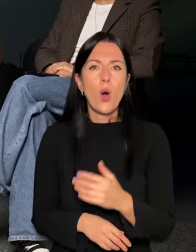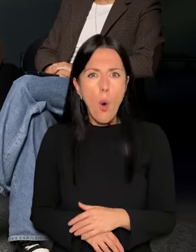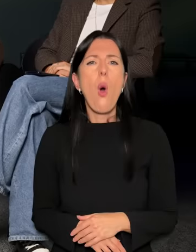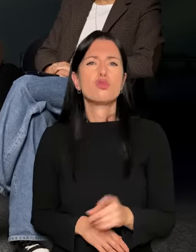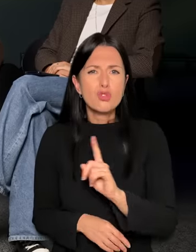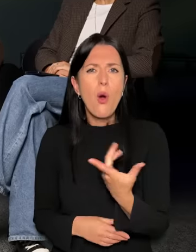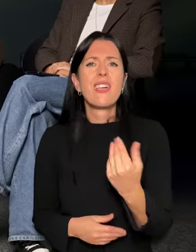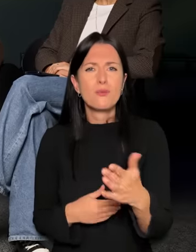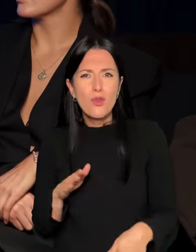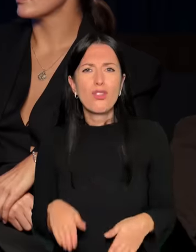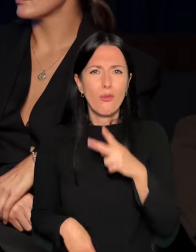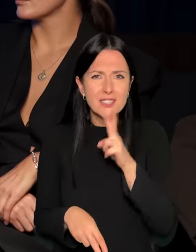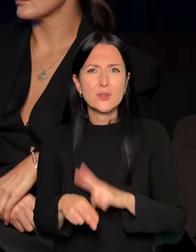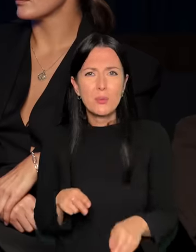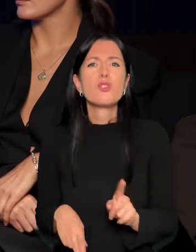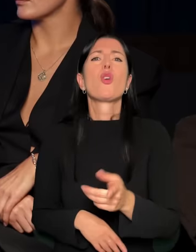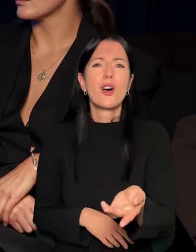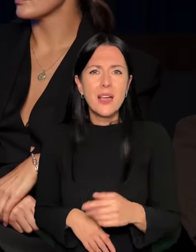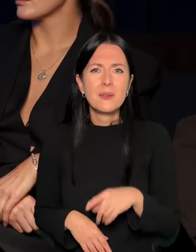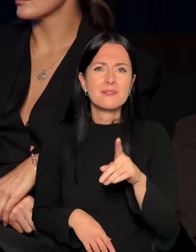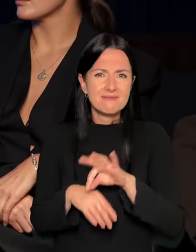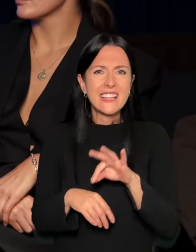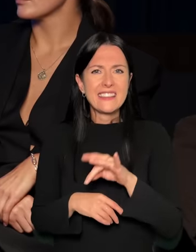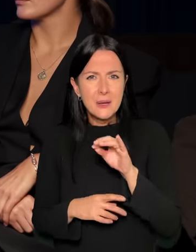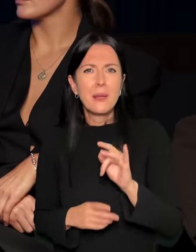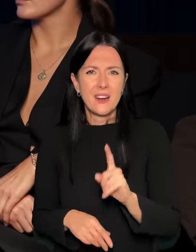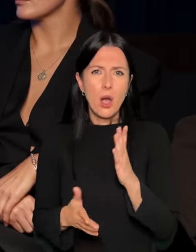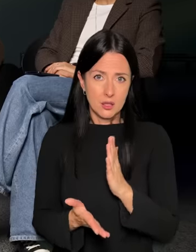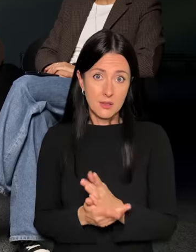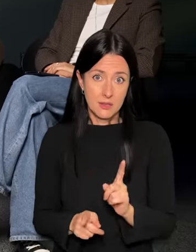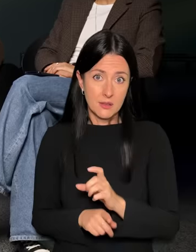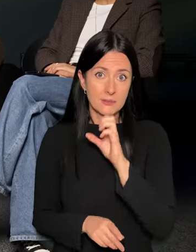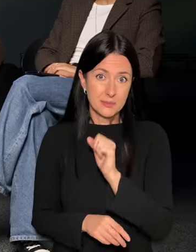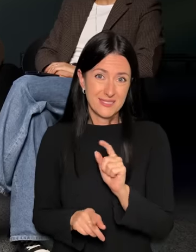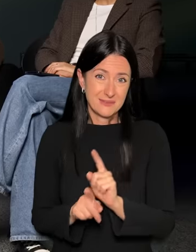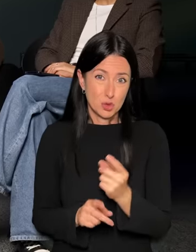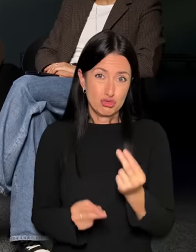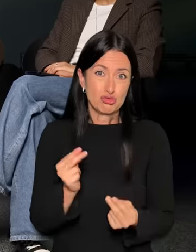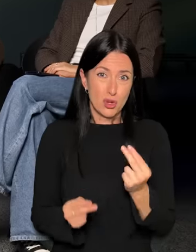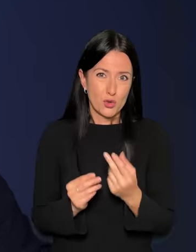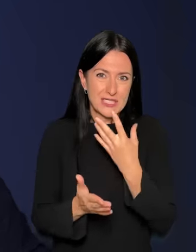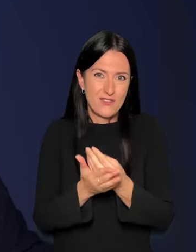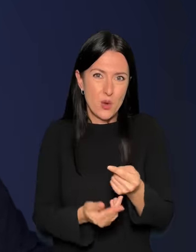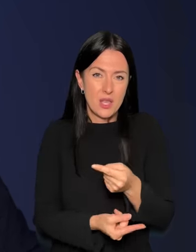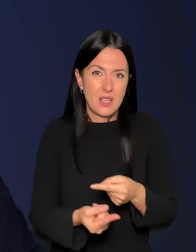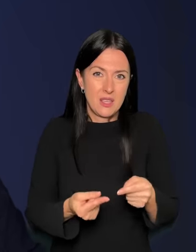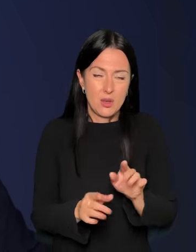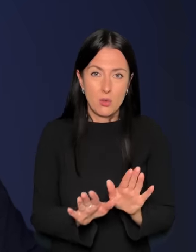ask, oh, what, where did you lose your legs? What, did you have some kind of mishap, or what? Because there are some of them. Well, yes, they are joking, Yes, in their circles, let's say.